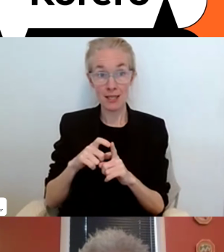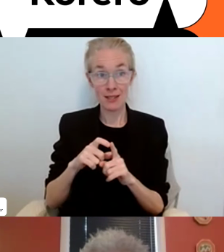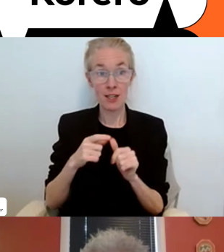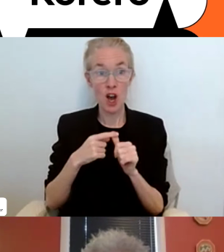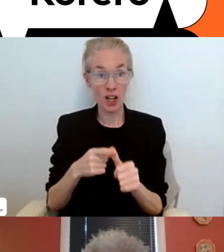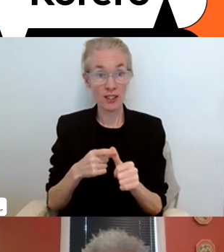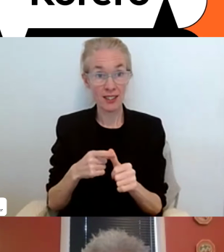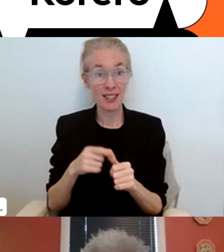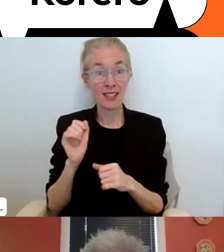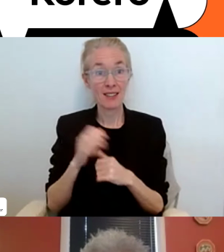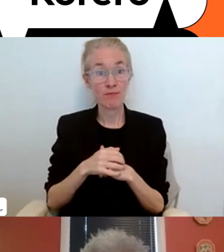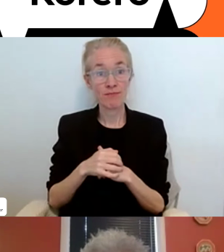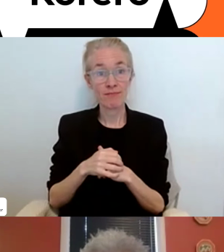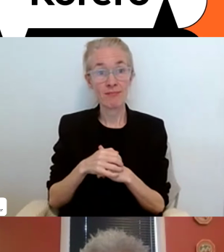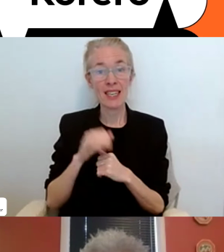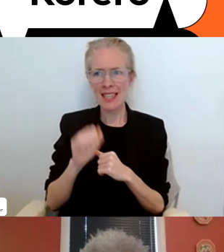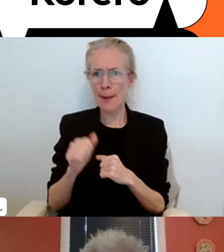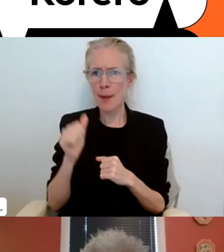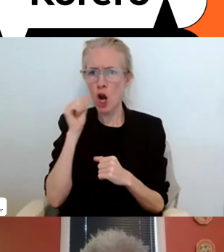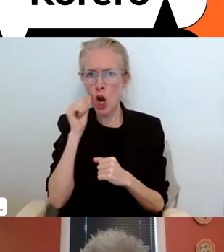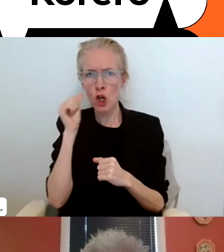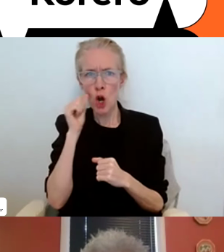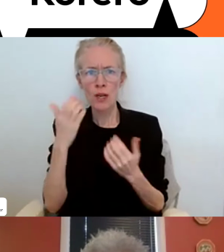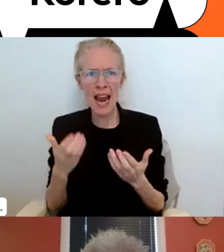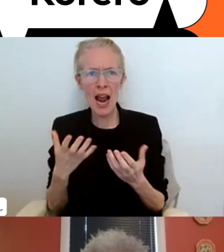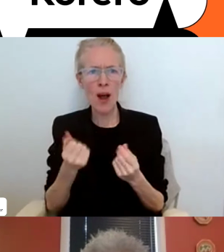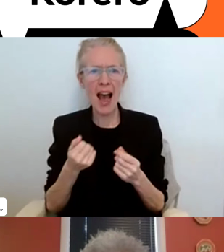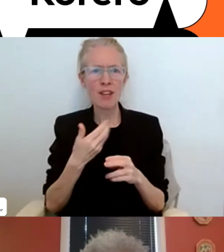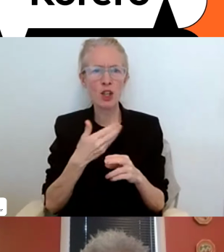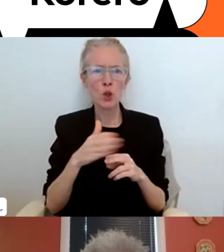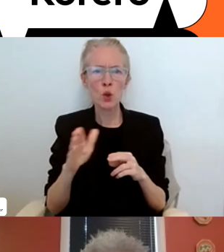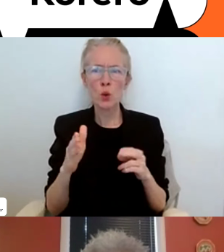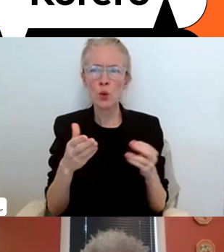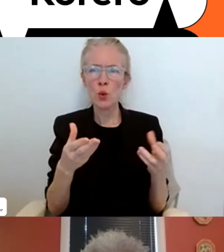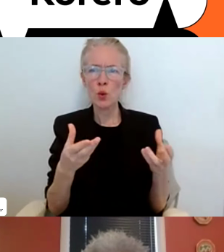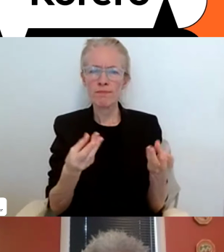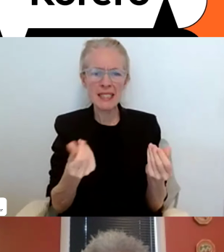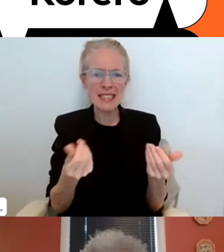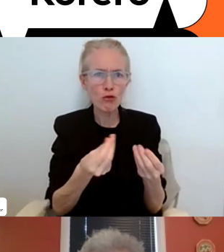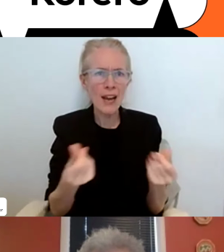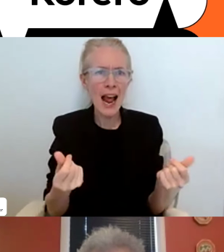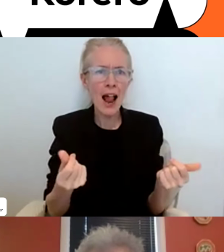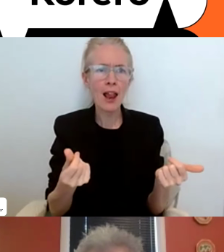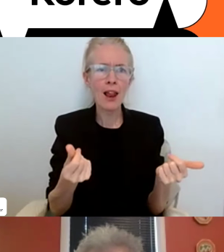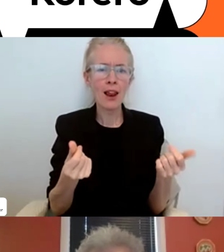are brilliant products out there that will soak up the sound and all those things, which is epic, you've just got to use them. The